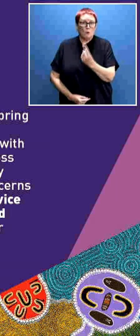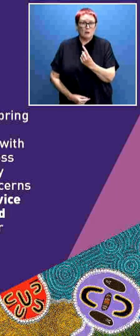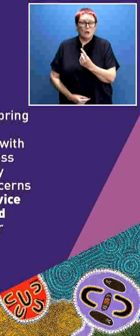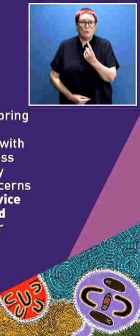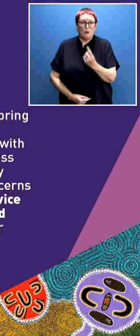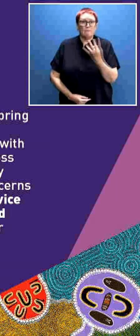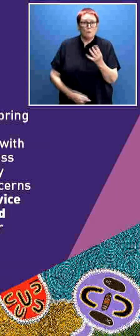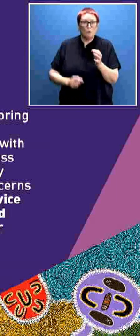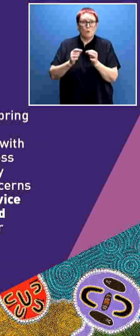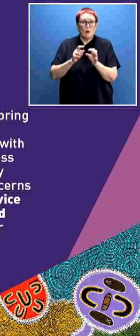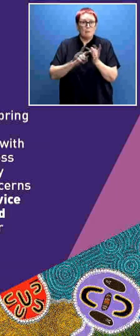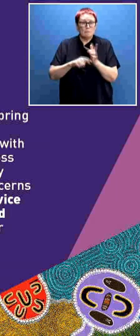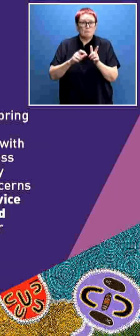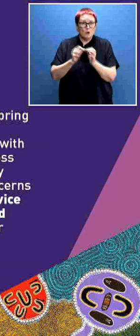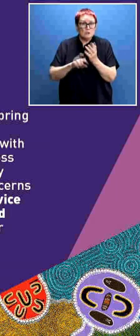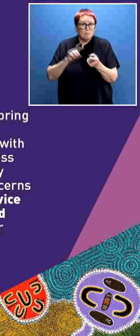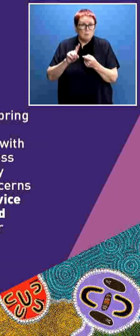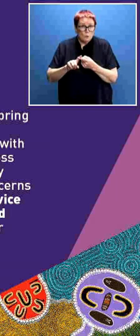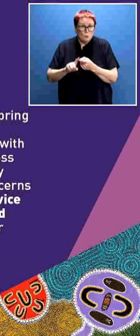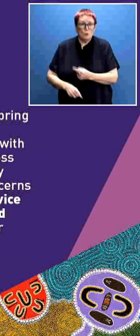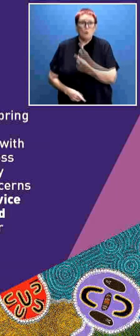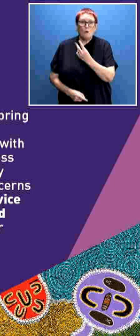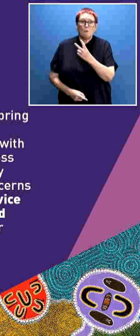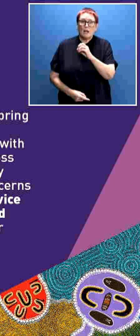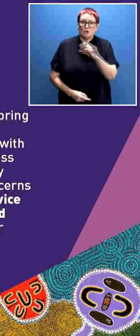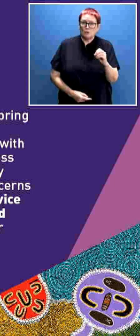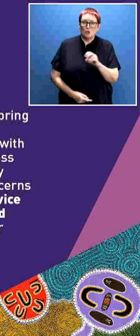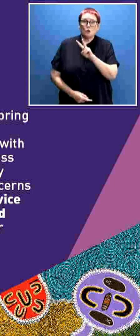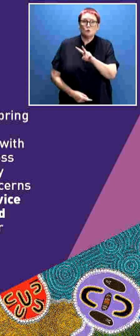Beyond Blue on 1300 224 636,